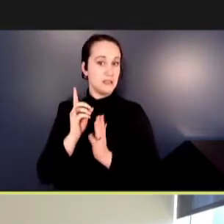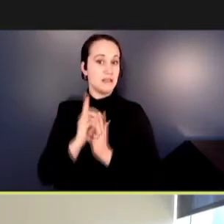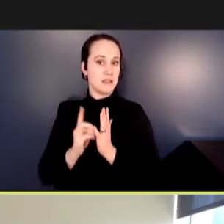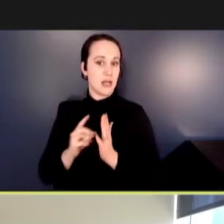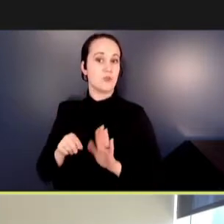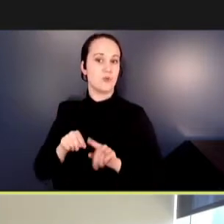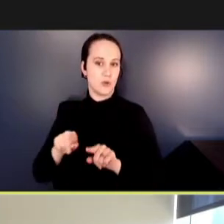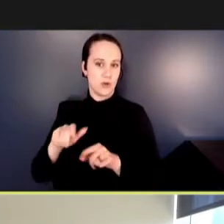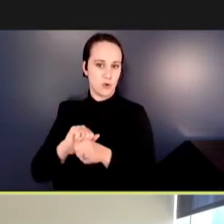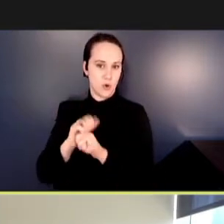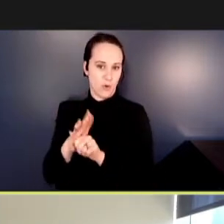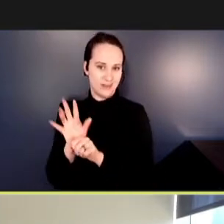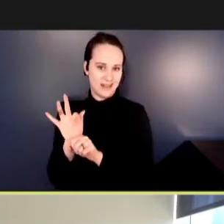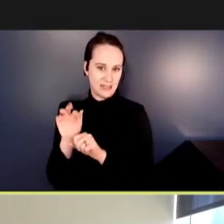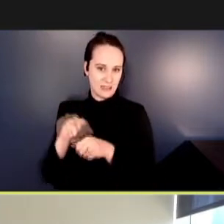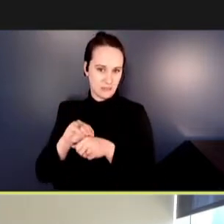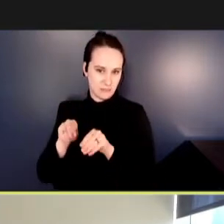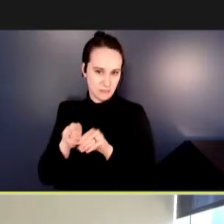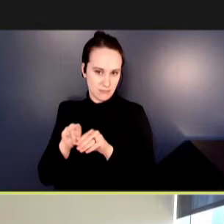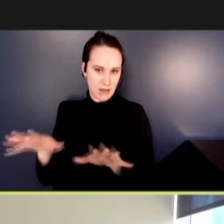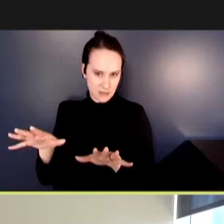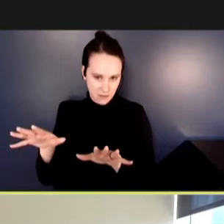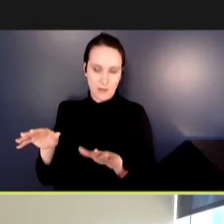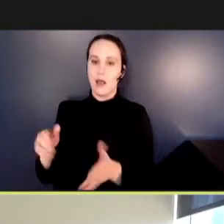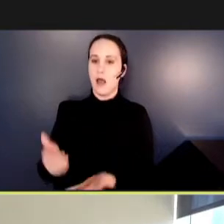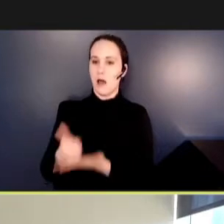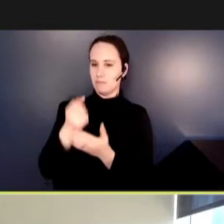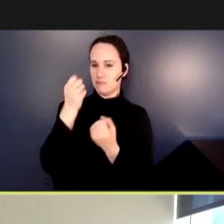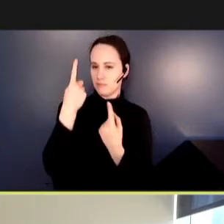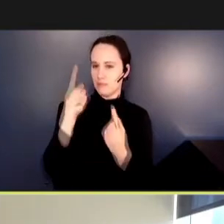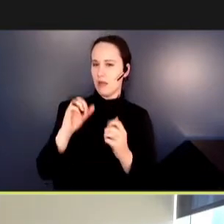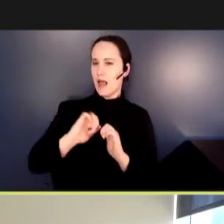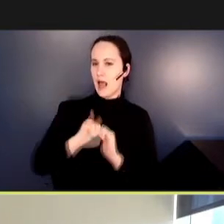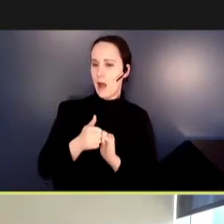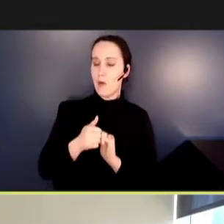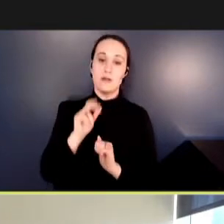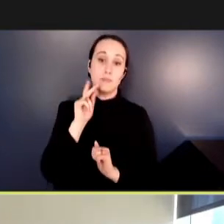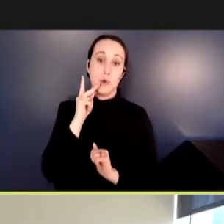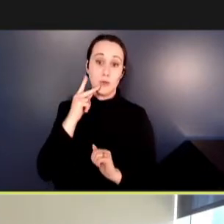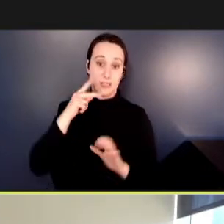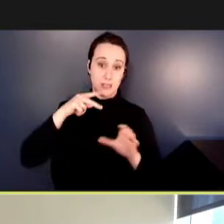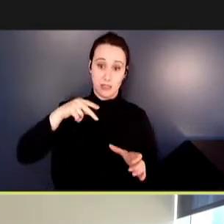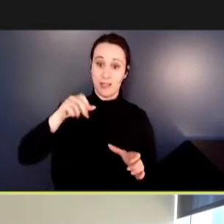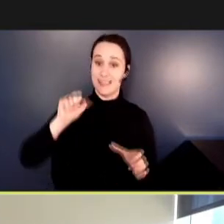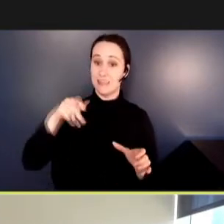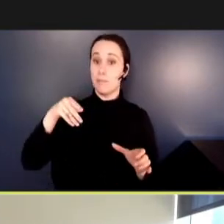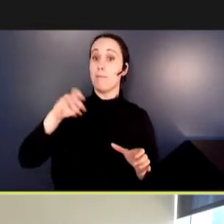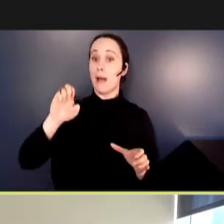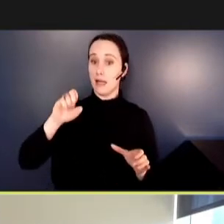to understand how mutations in the spike protein were impacting therapeutic monoclonal antibodies.